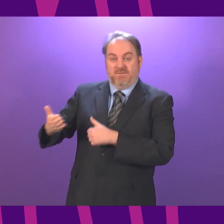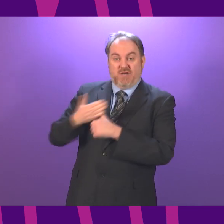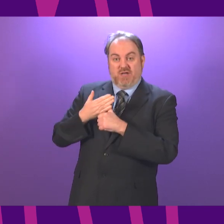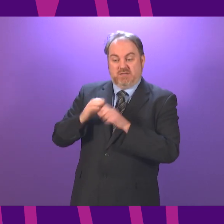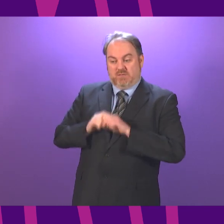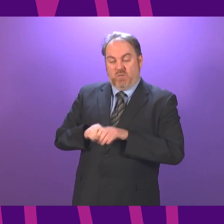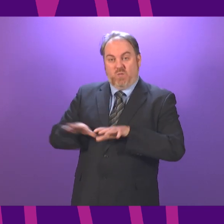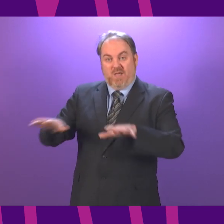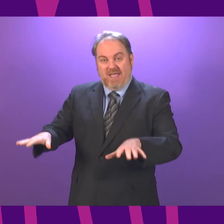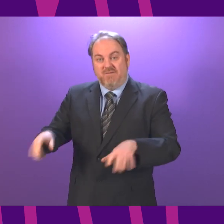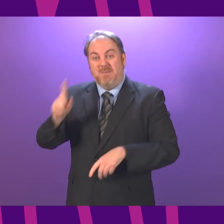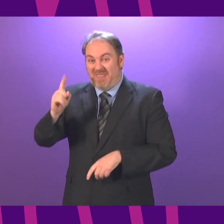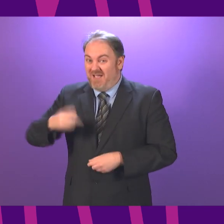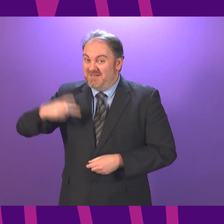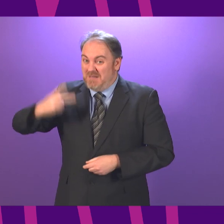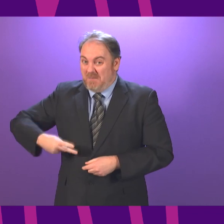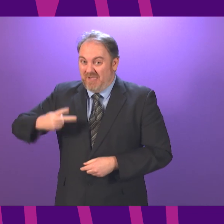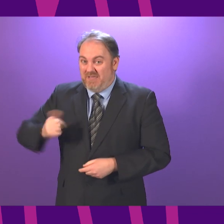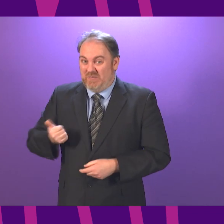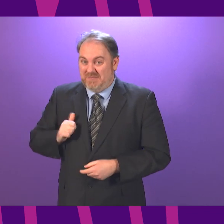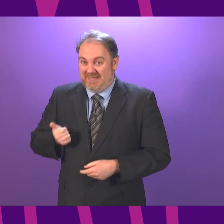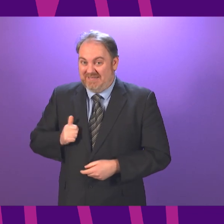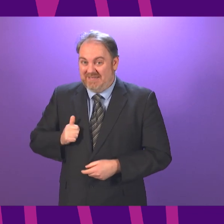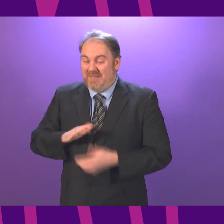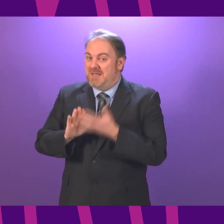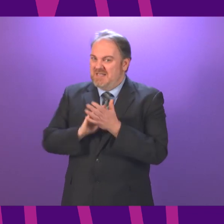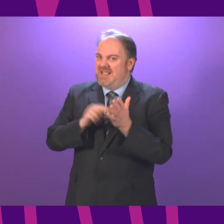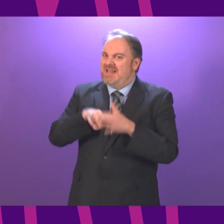of that means that our national health service is under severe pressure and, given the number